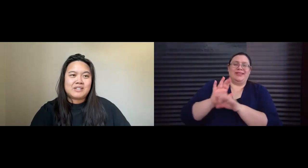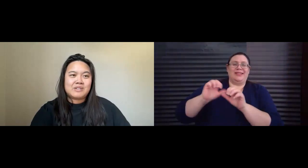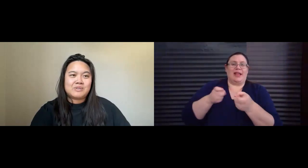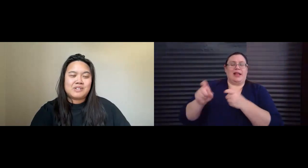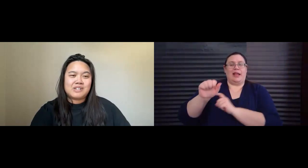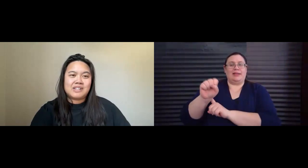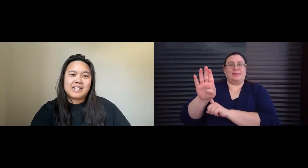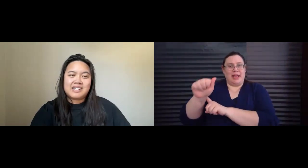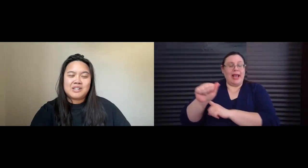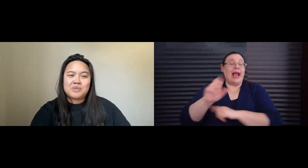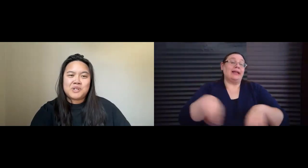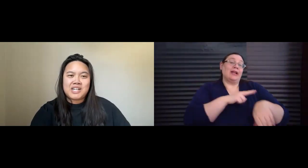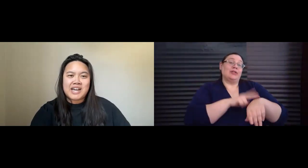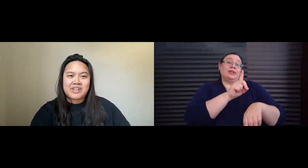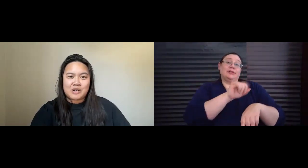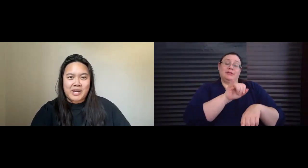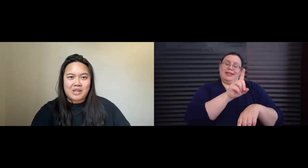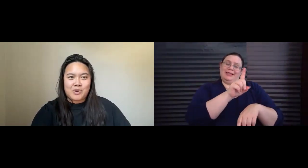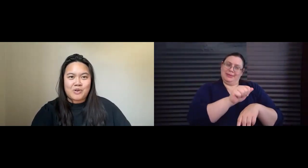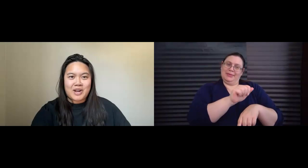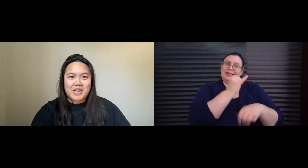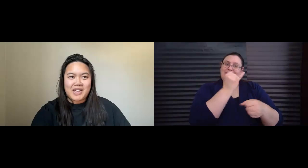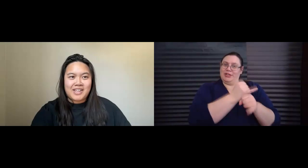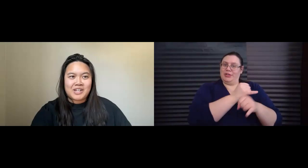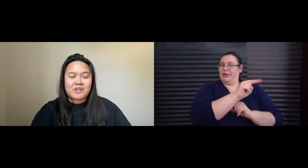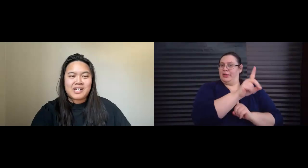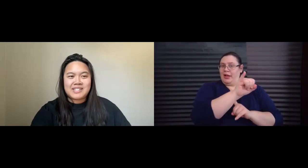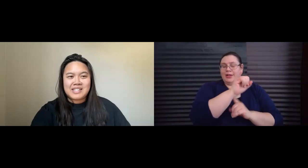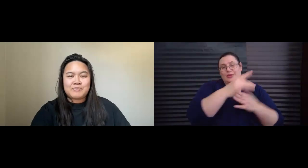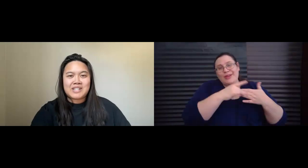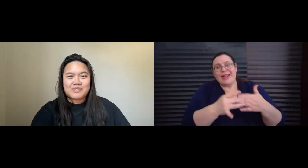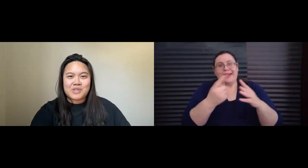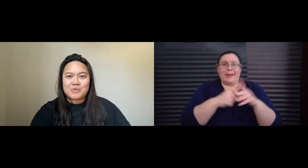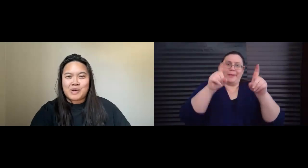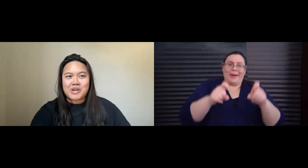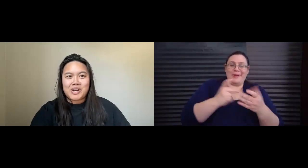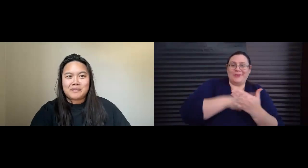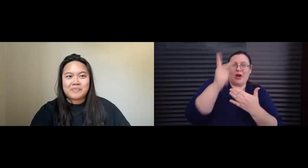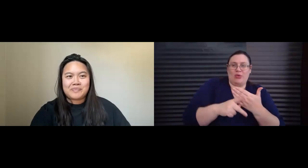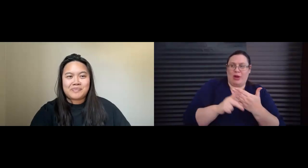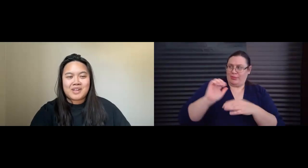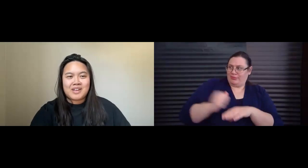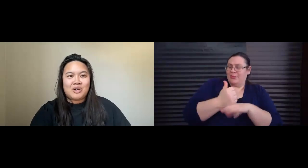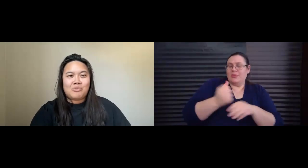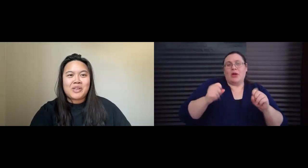Institute in leading the community Navigator pilot program that creates the space for this webinar.